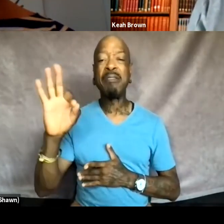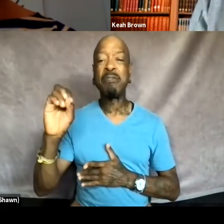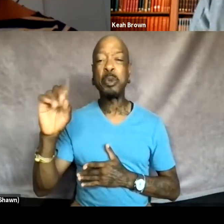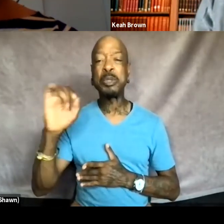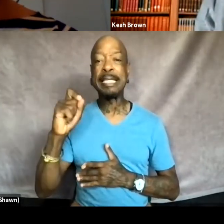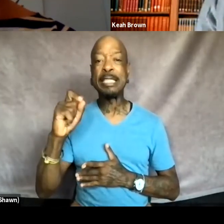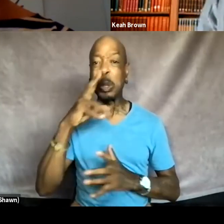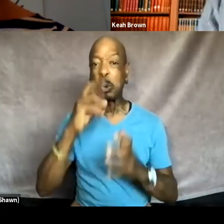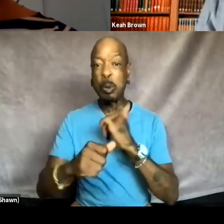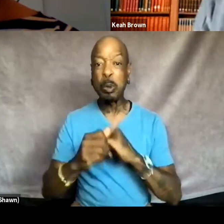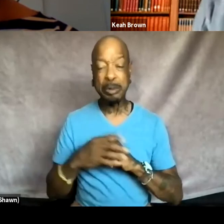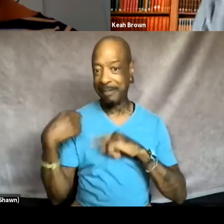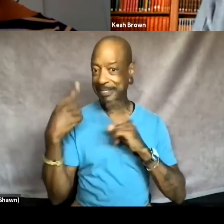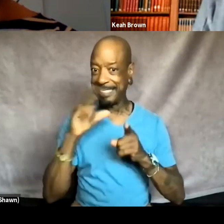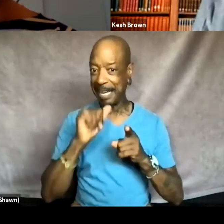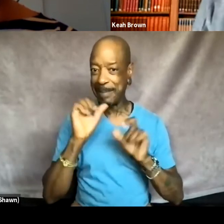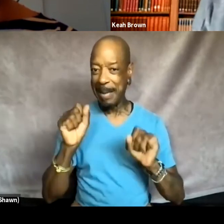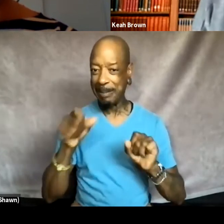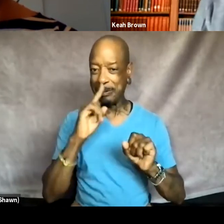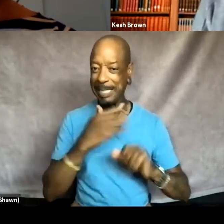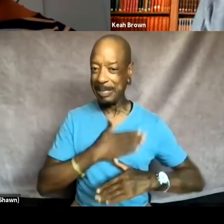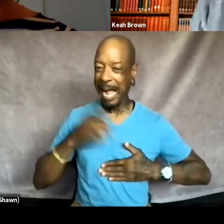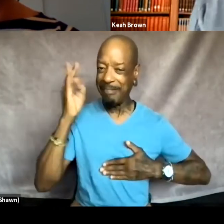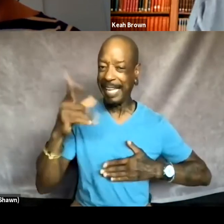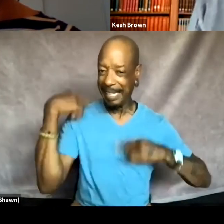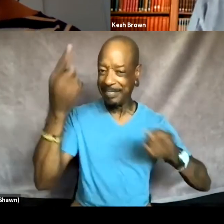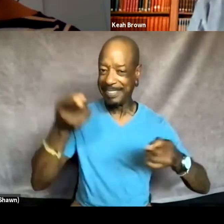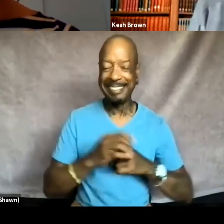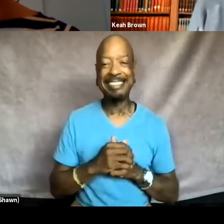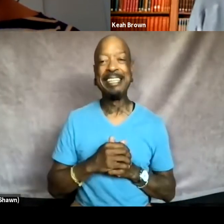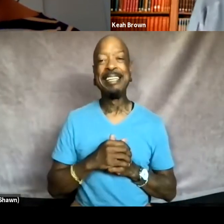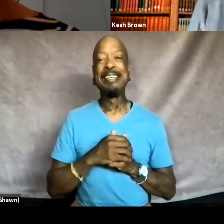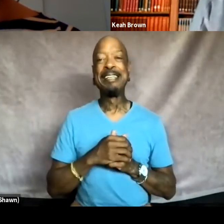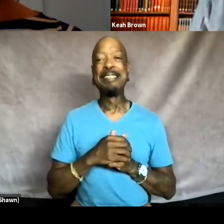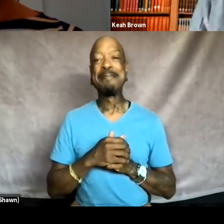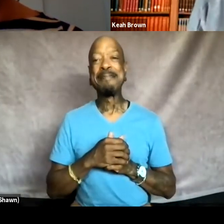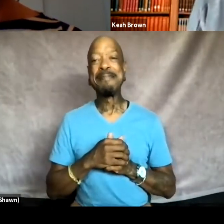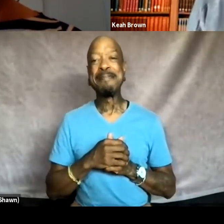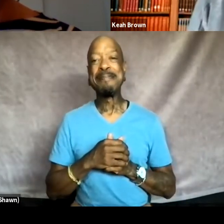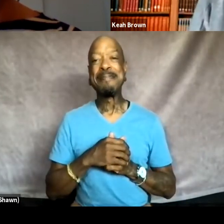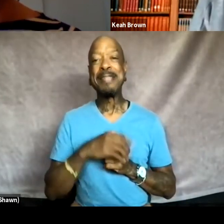okay about April Fools I've hated it ever since because I got my hopes up with all the concert that never happened.